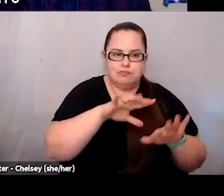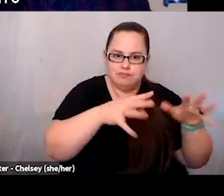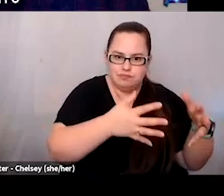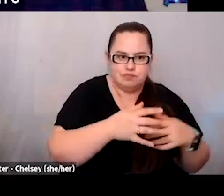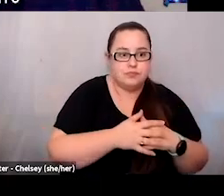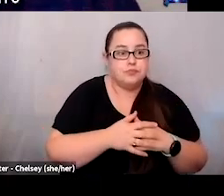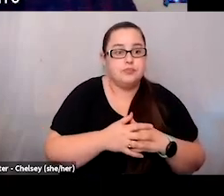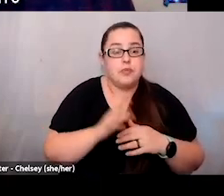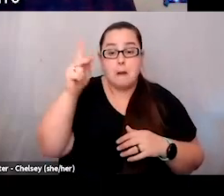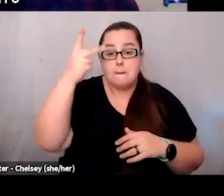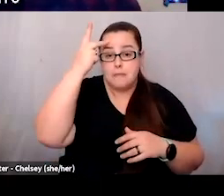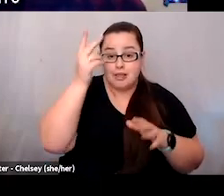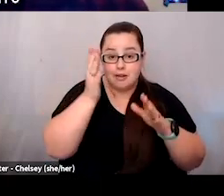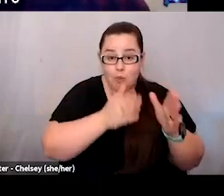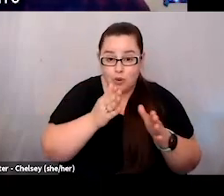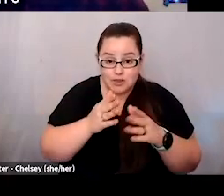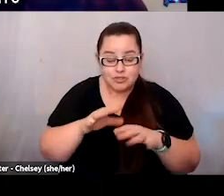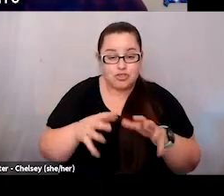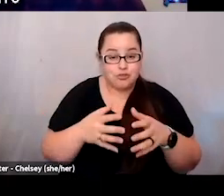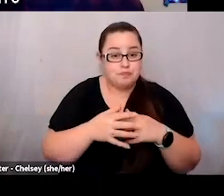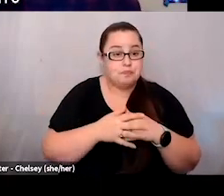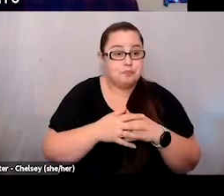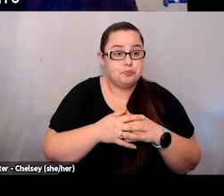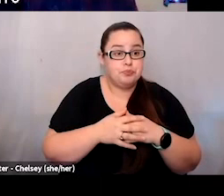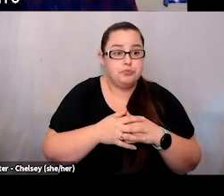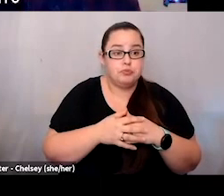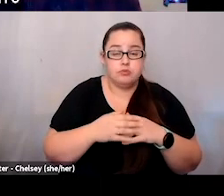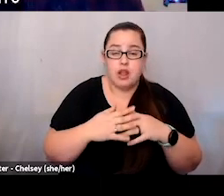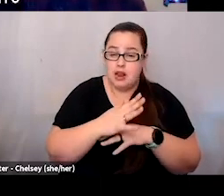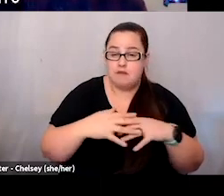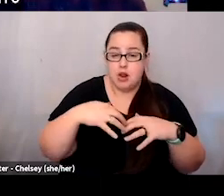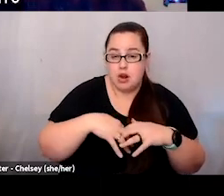Political organizations, I mean, Native Americans were mostly built around a clan